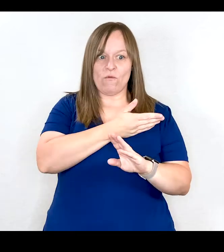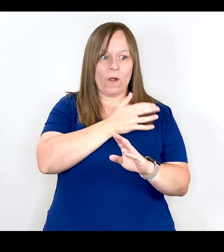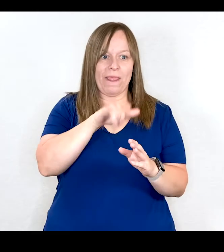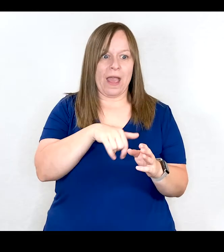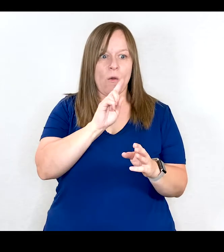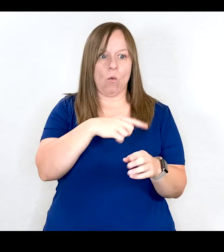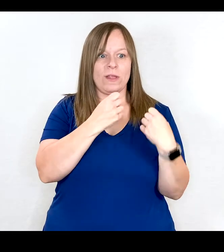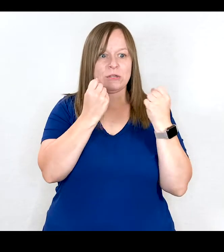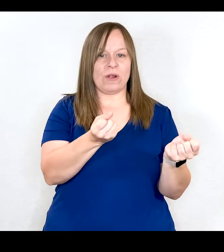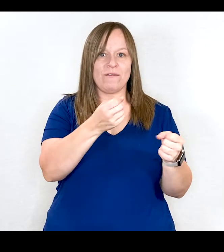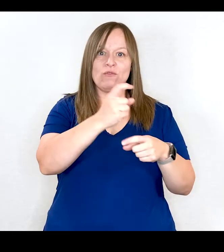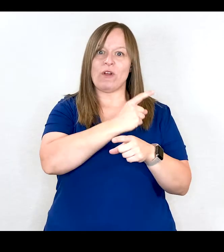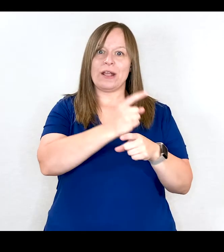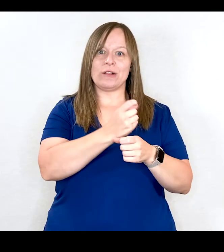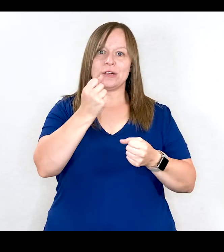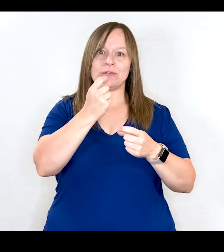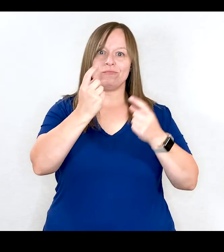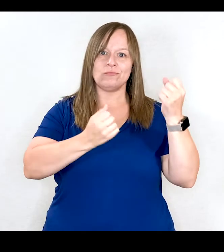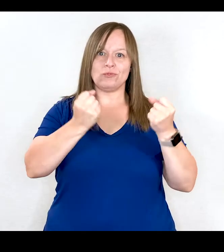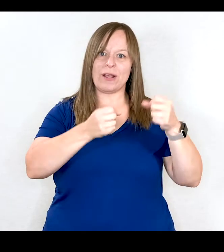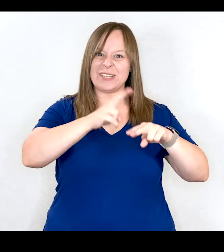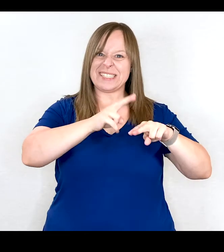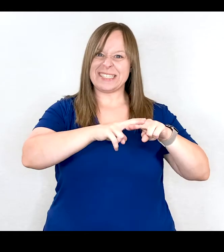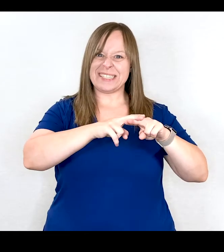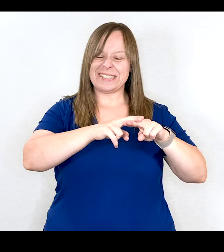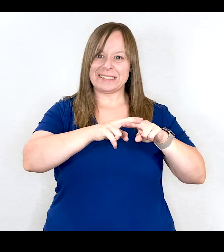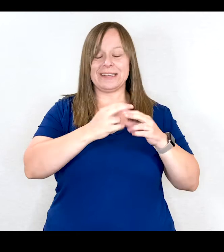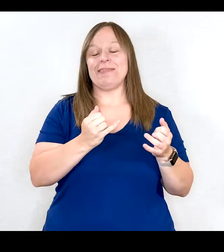to that I'd only been driving in a regular driver seat.